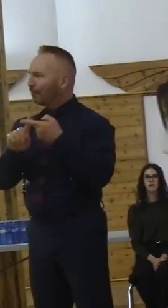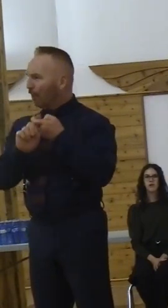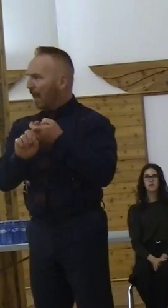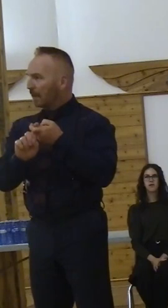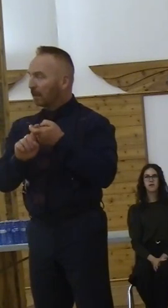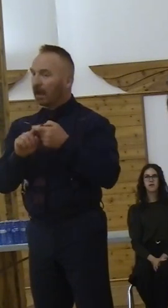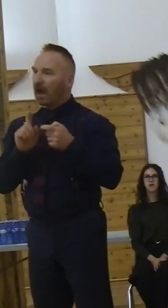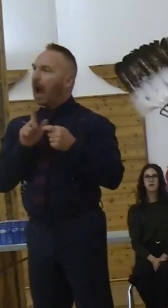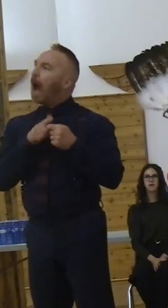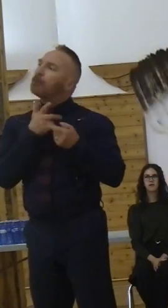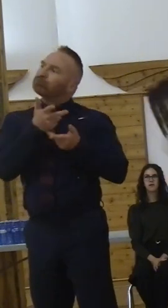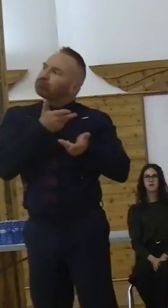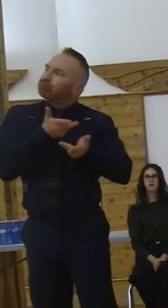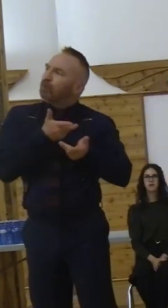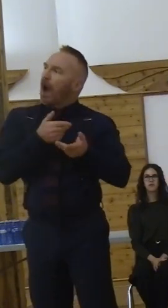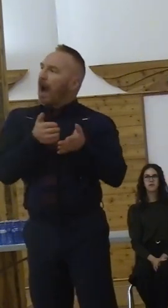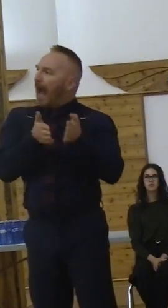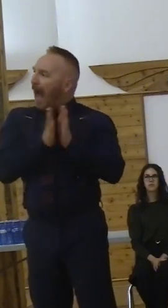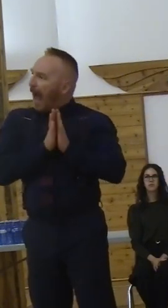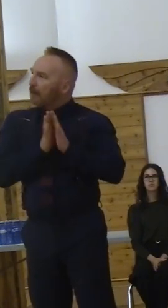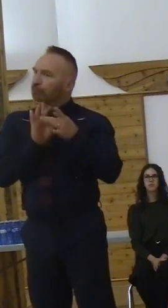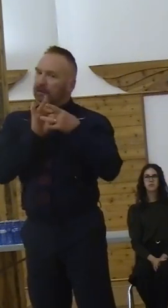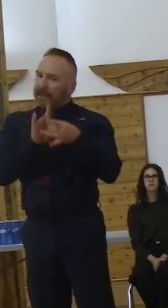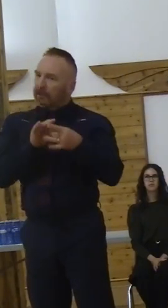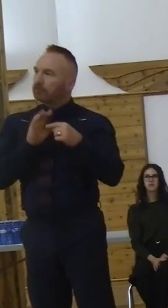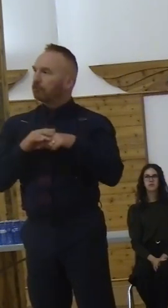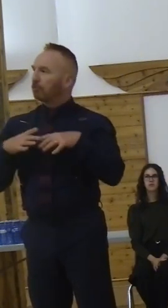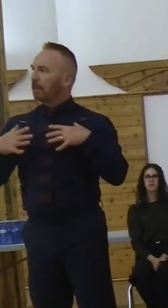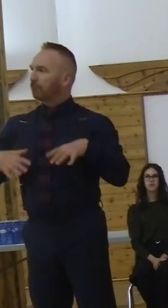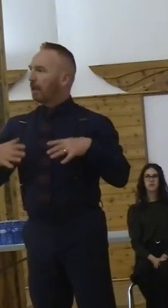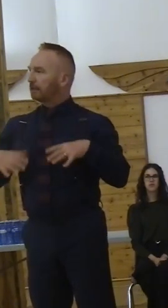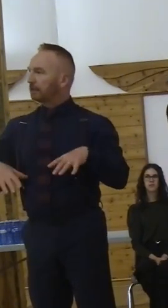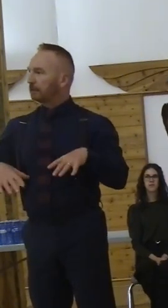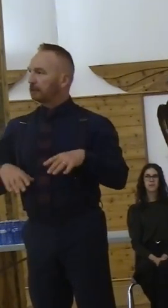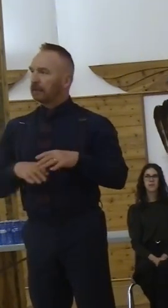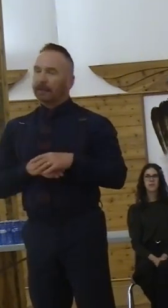Buy everything I can, so he gave me a list of what I was shopping.